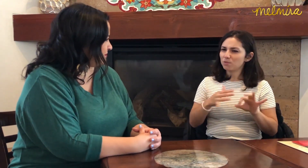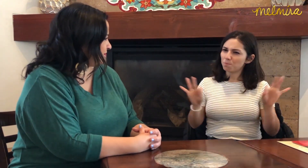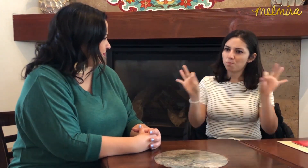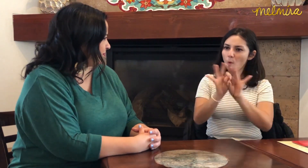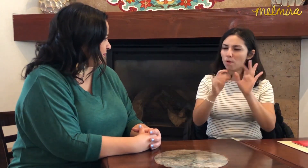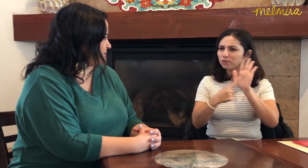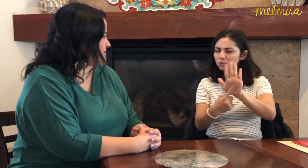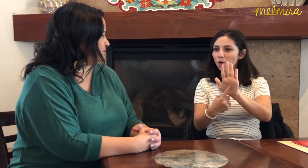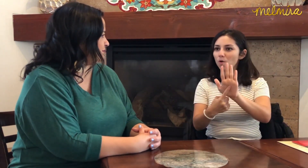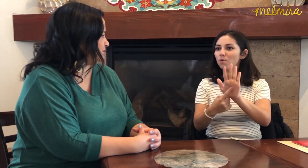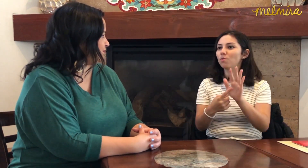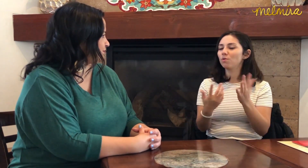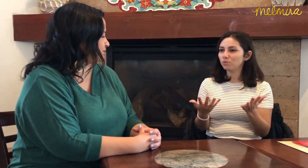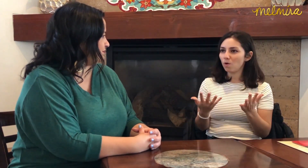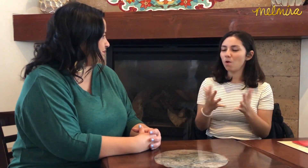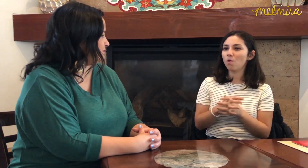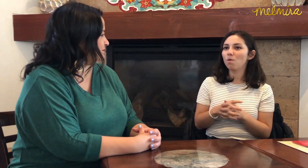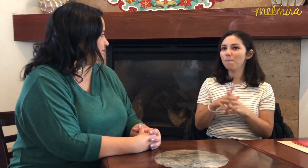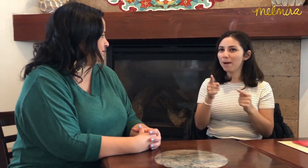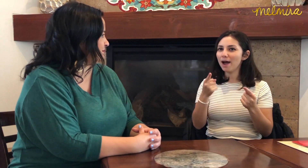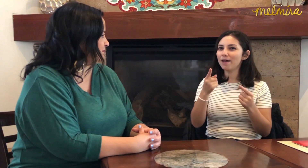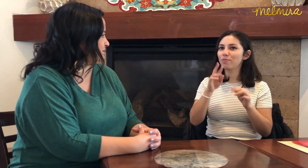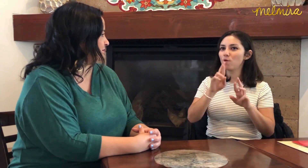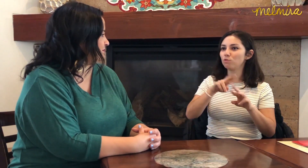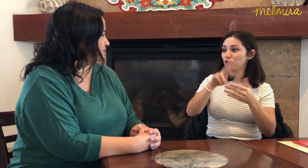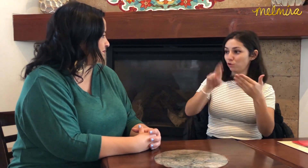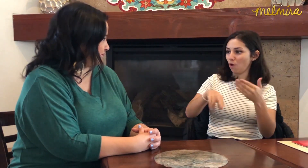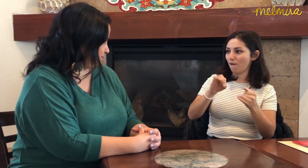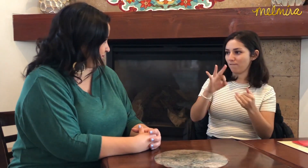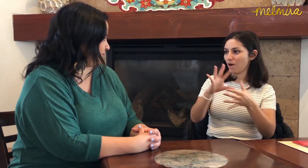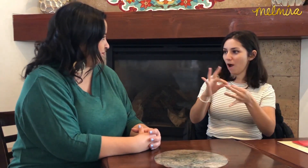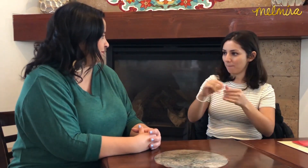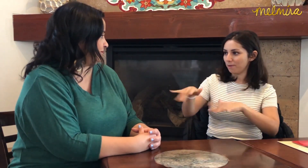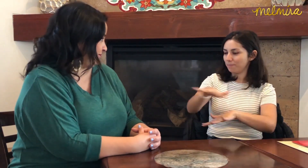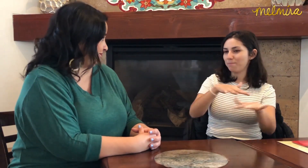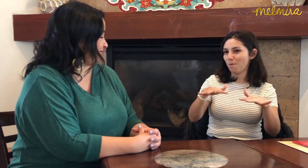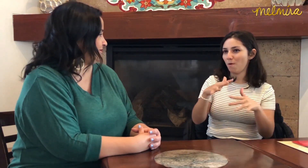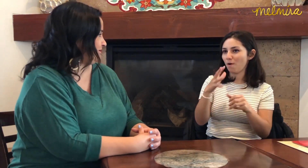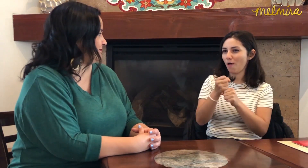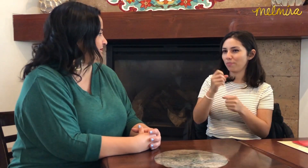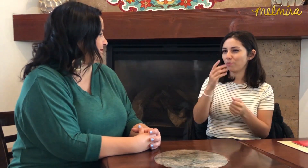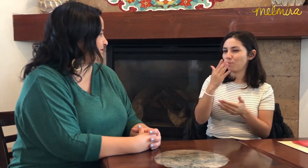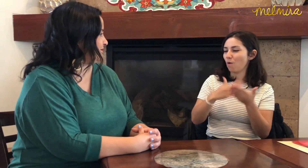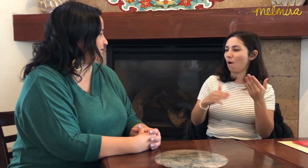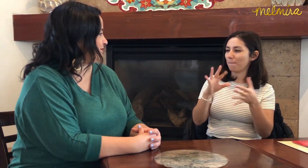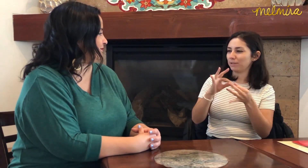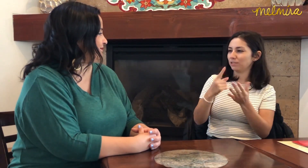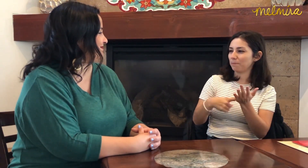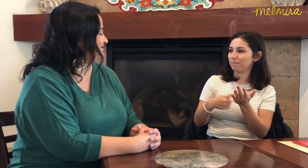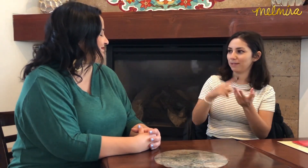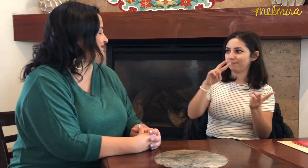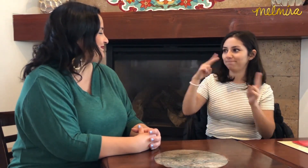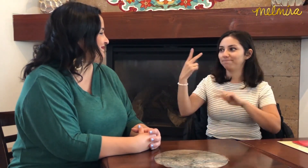At the same time, I felt it was important to show, and the results of the comments got a part of the message